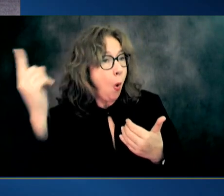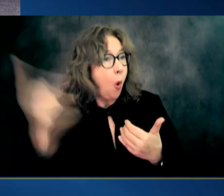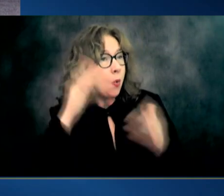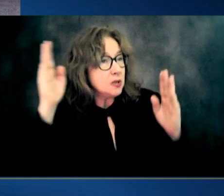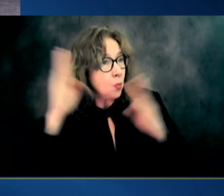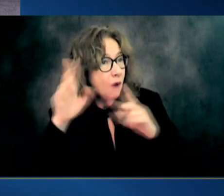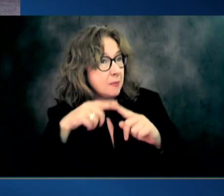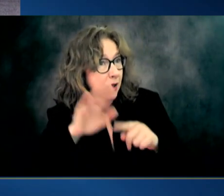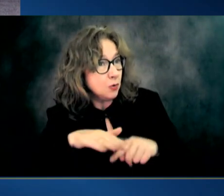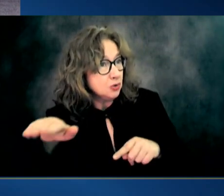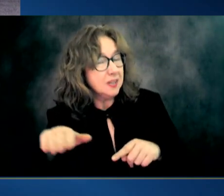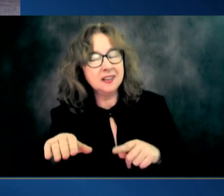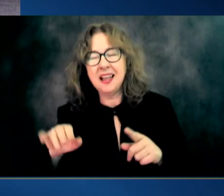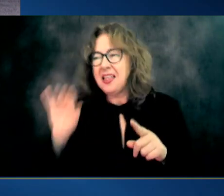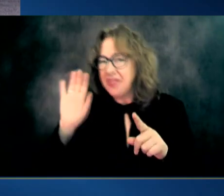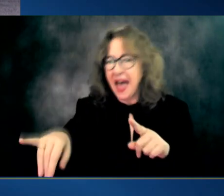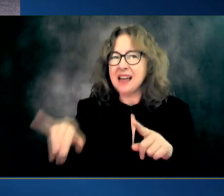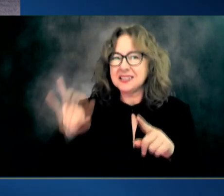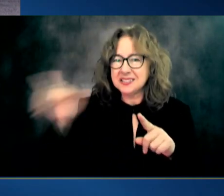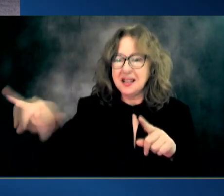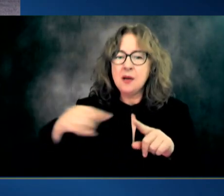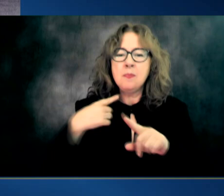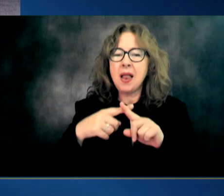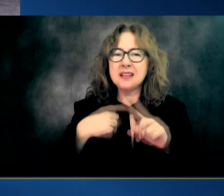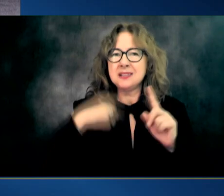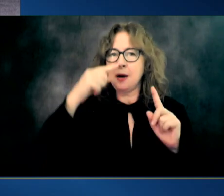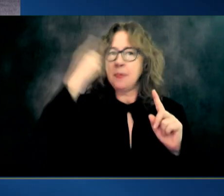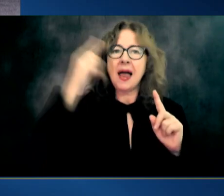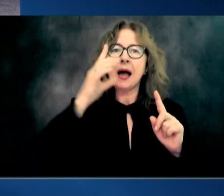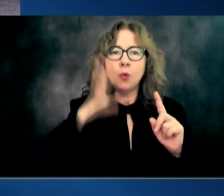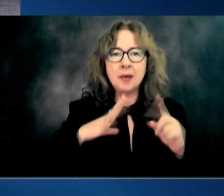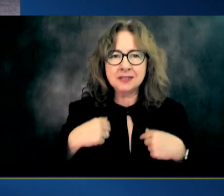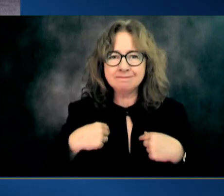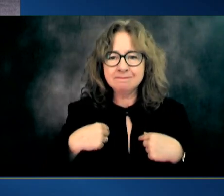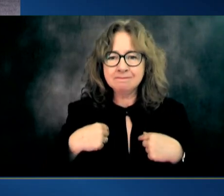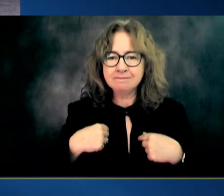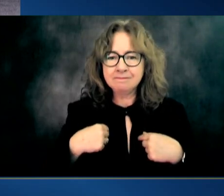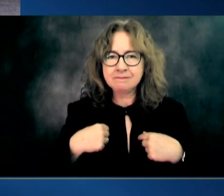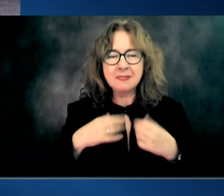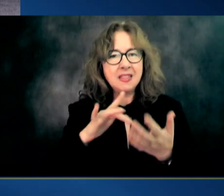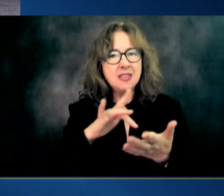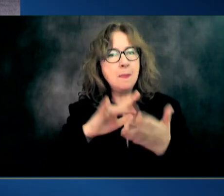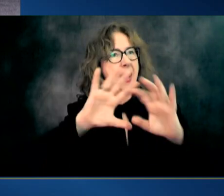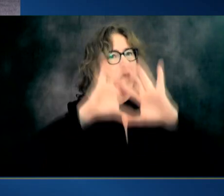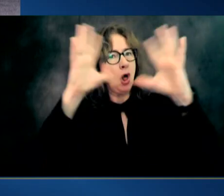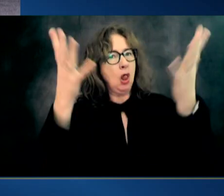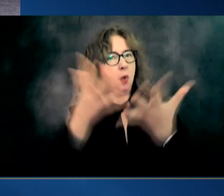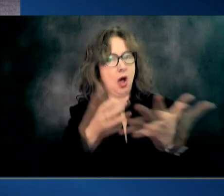Wunmi Mosaku: But also, just being a black woman in the medical world, is that fear as well?